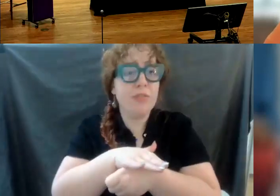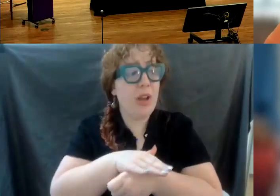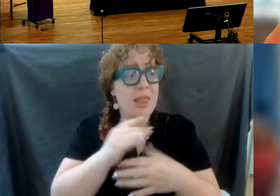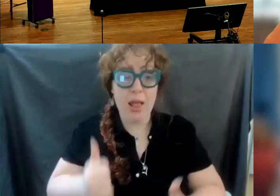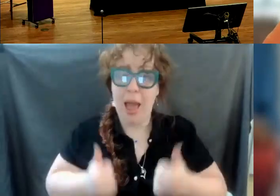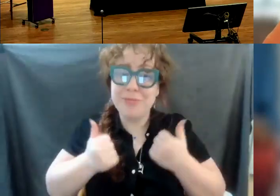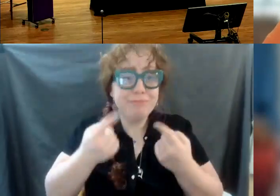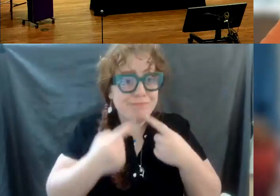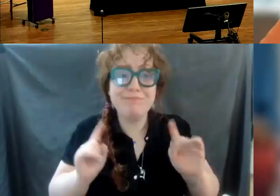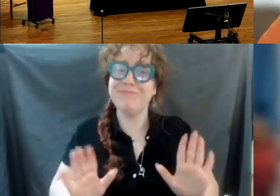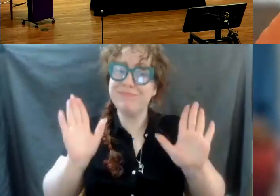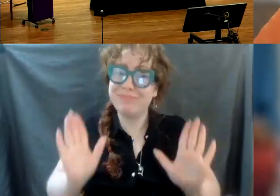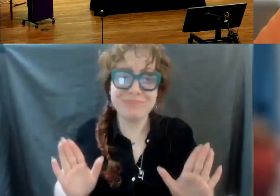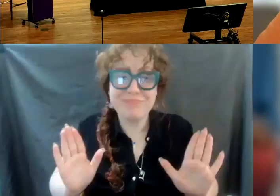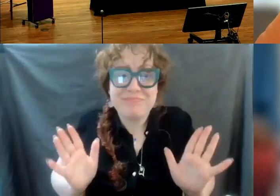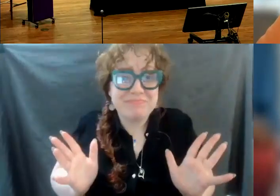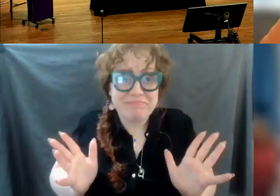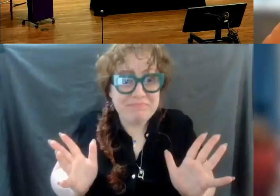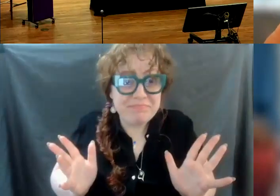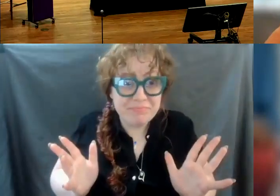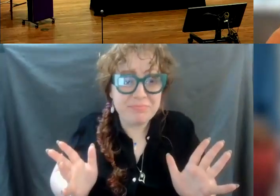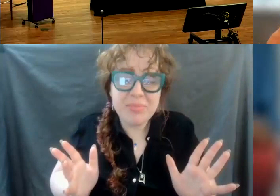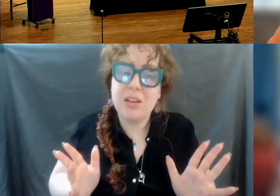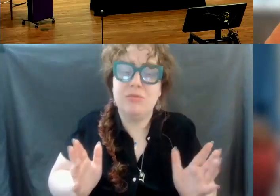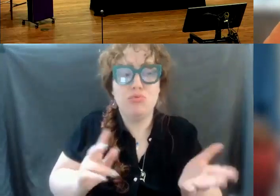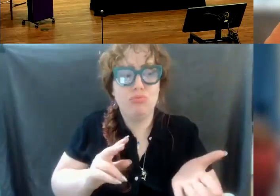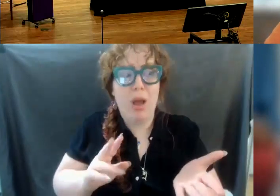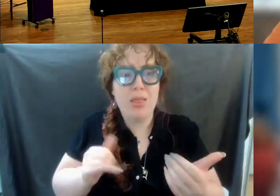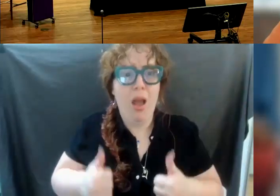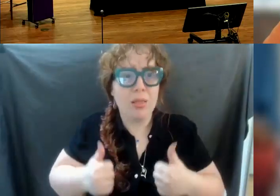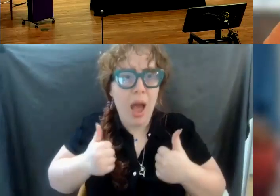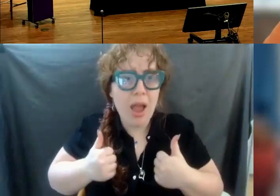to society is one of health that reflects their gifts, their talents,